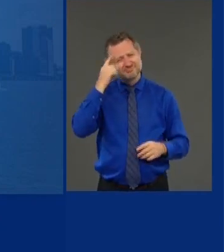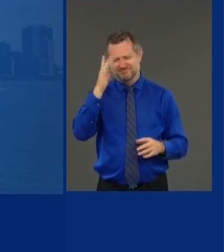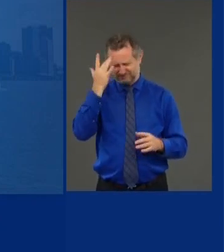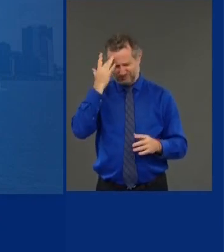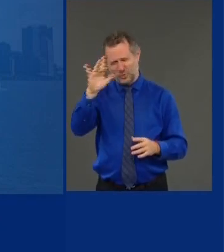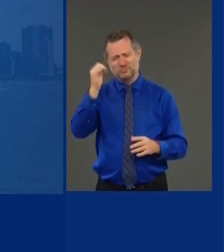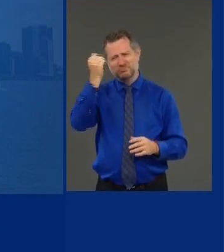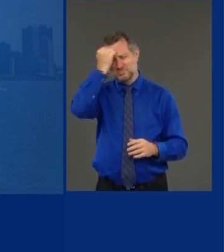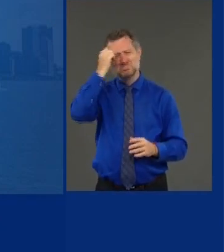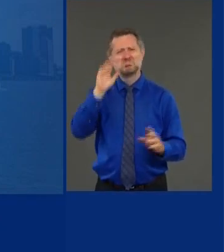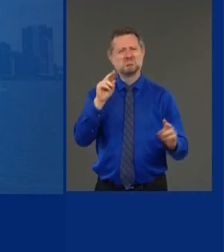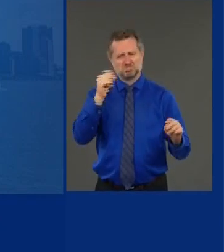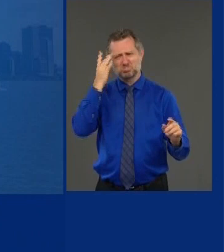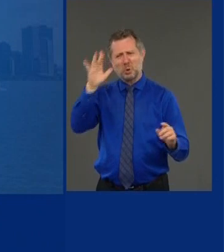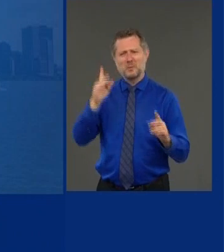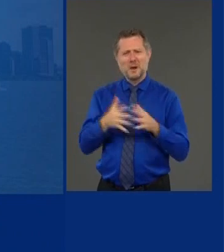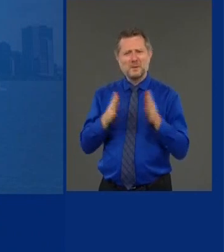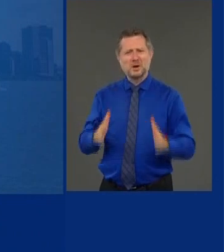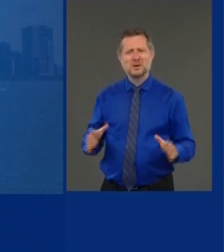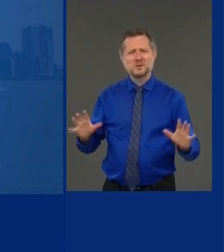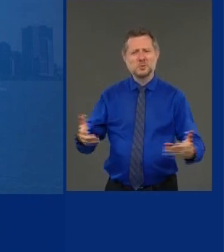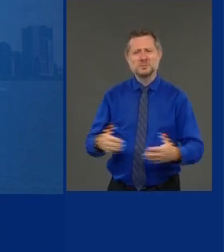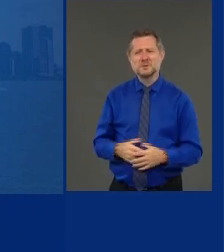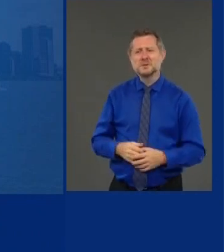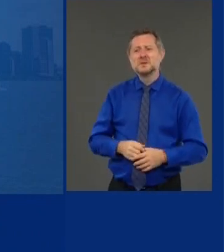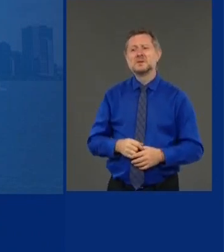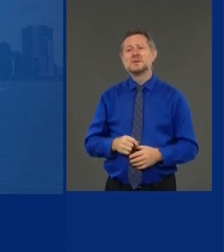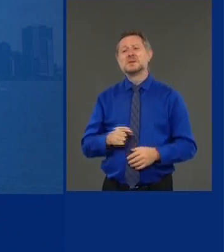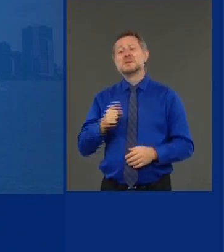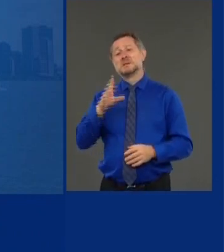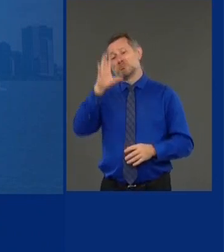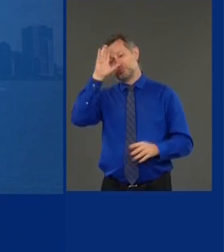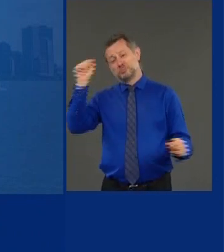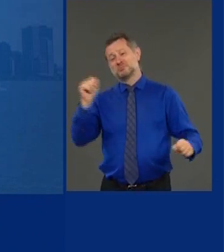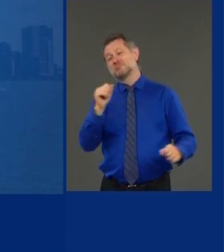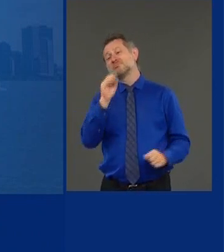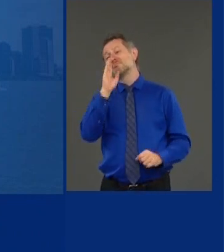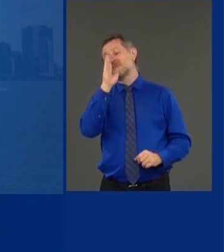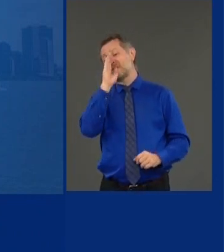DENIAL WILL CONTINUE. HIT THE RESET BUTTON. IT'S CALLED THE TRUTH. IT'S CALLED THE PLAIN TRUTH.